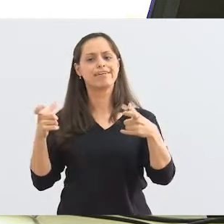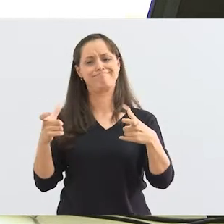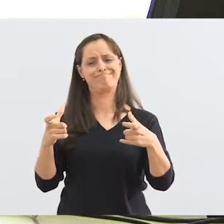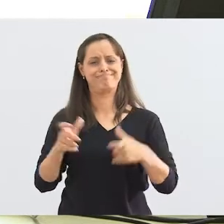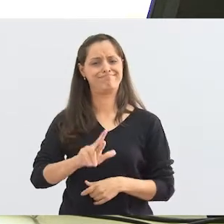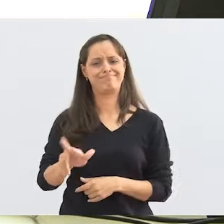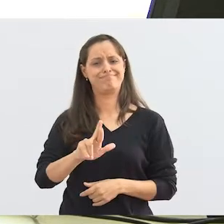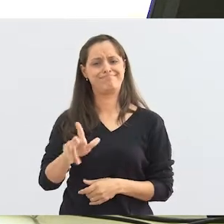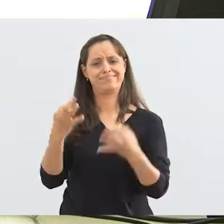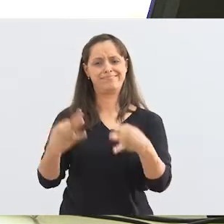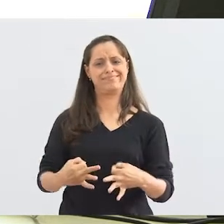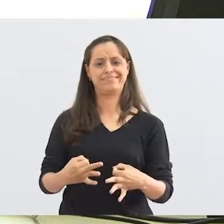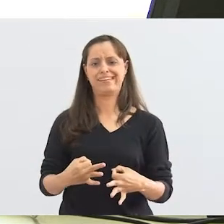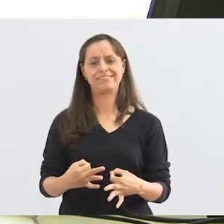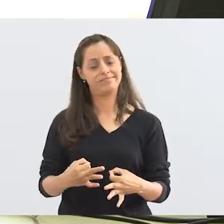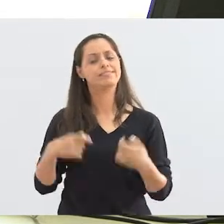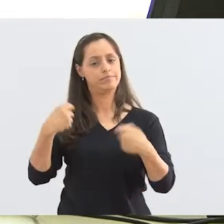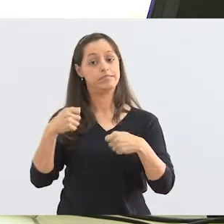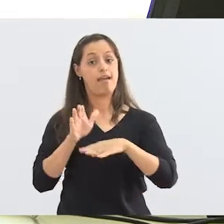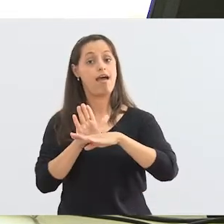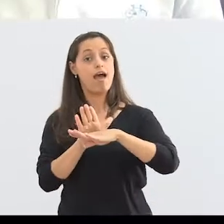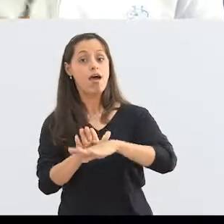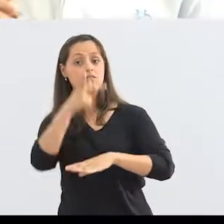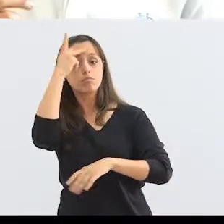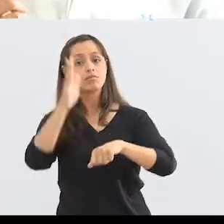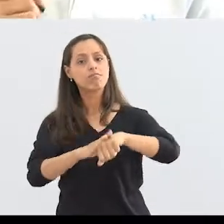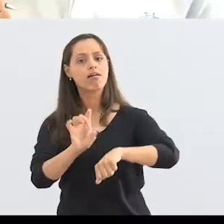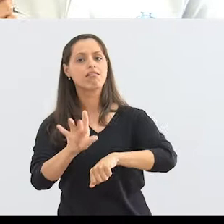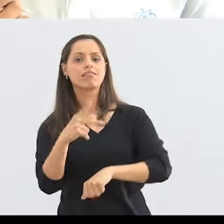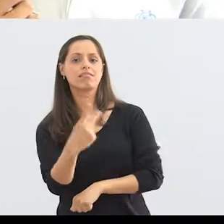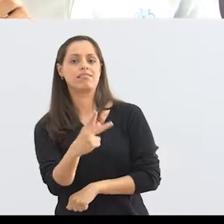And because you are not prepared for it,